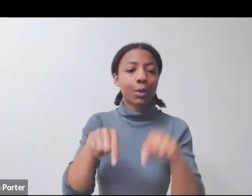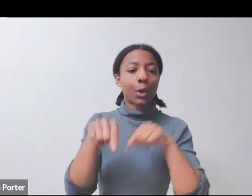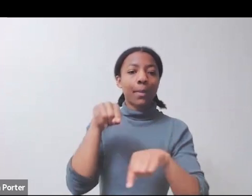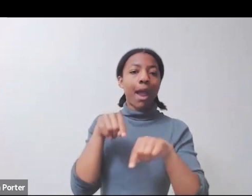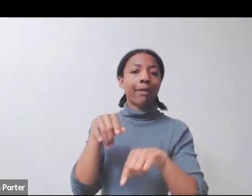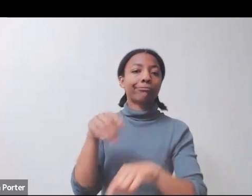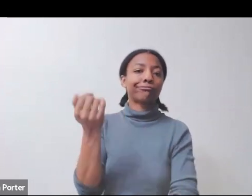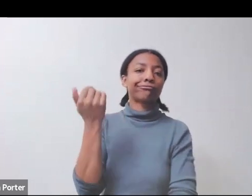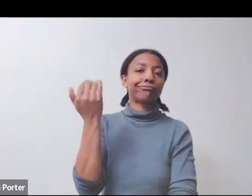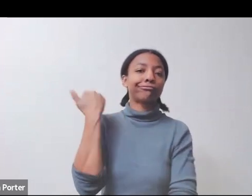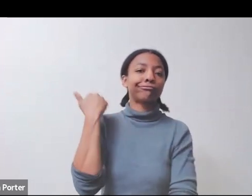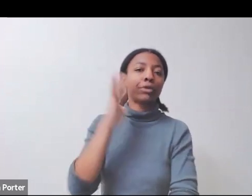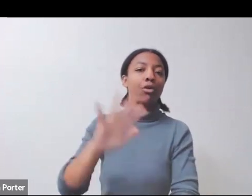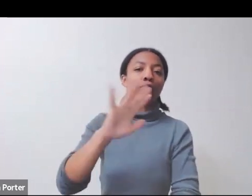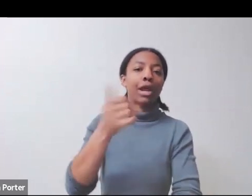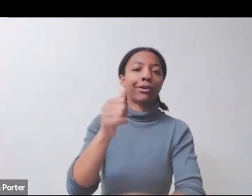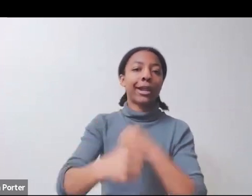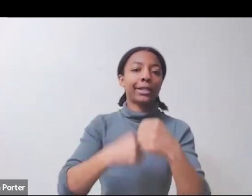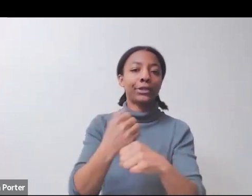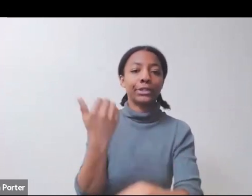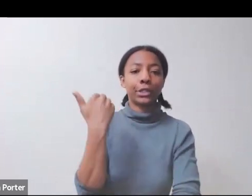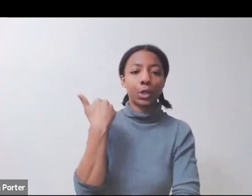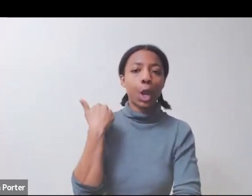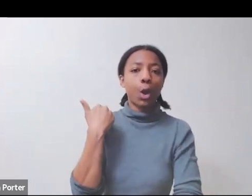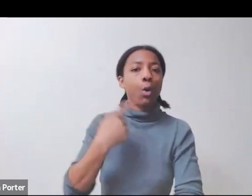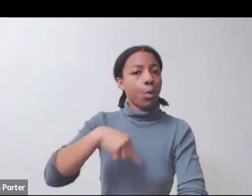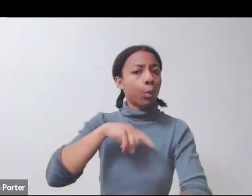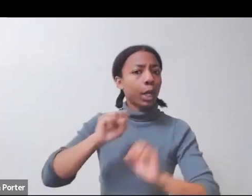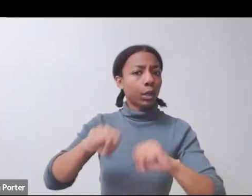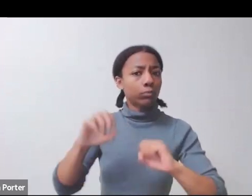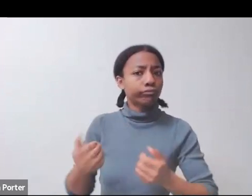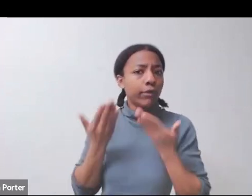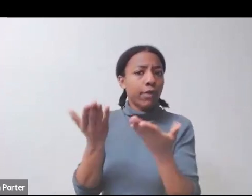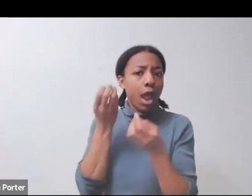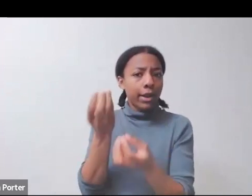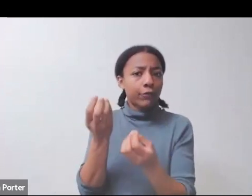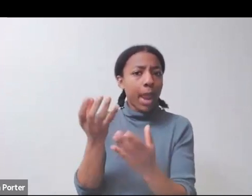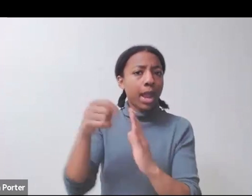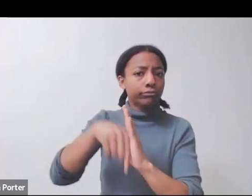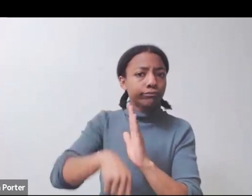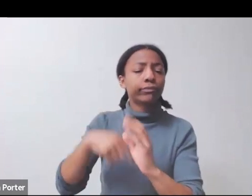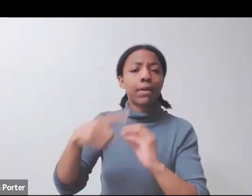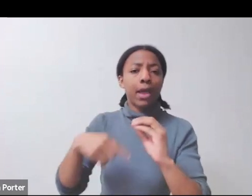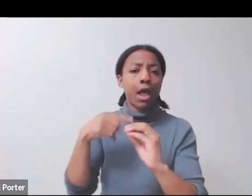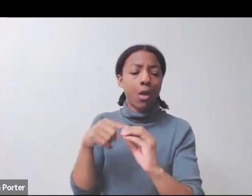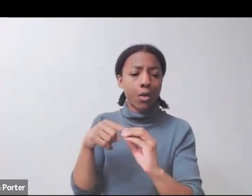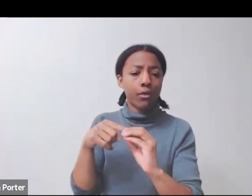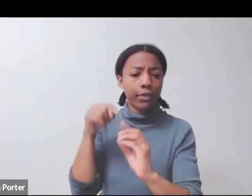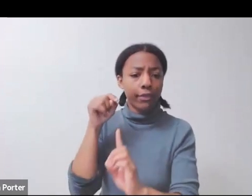with disabilities. Who either bring accessibility knowledge or might be inherently interested in it. There was also research out that shows, for example,